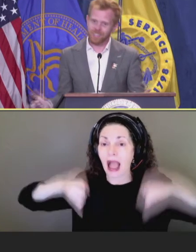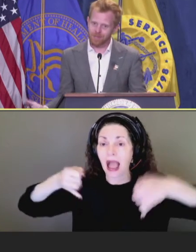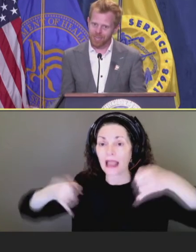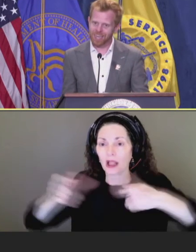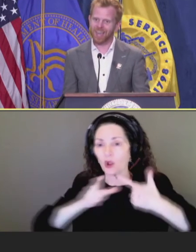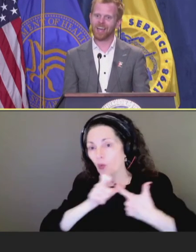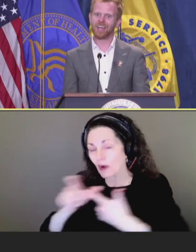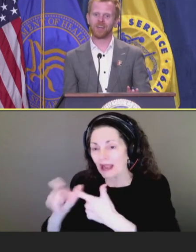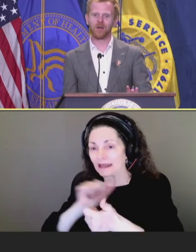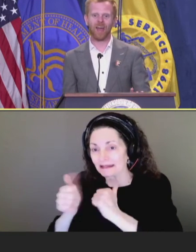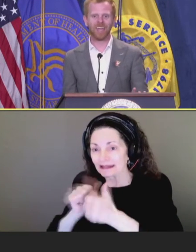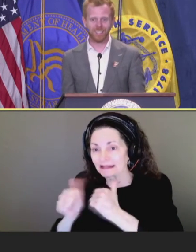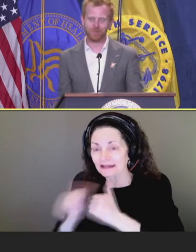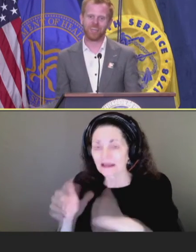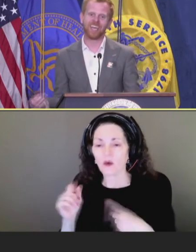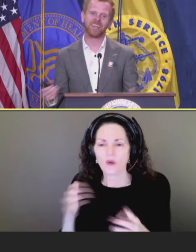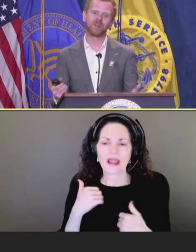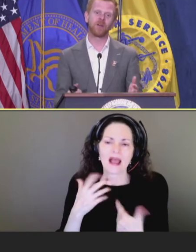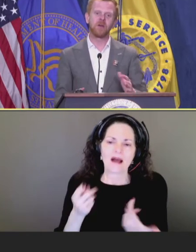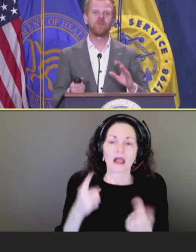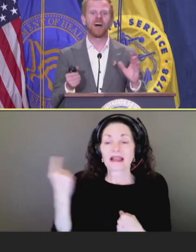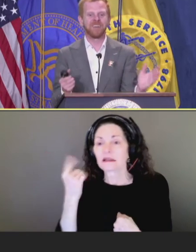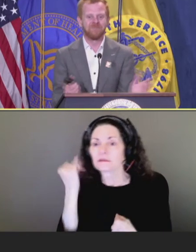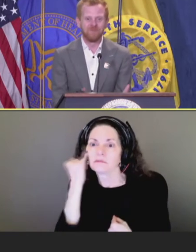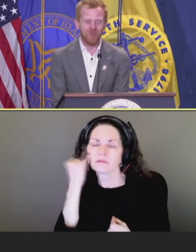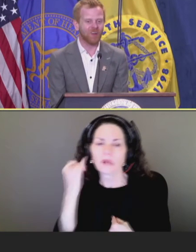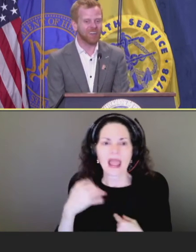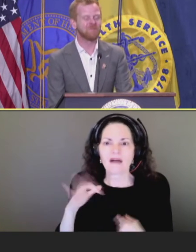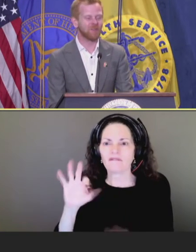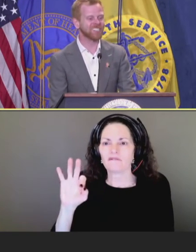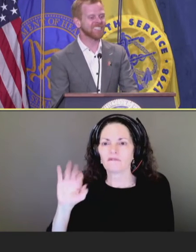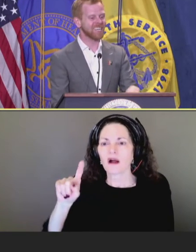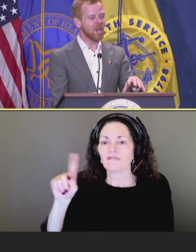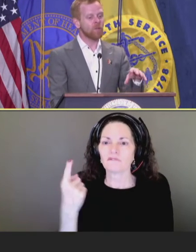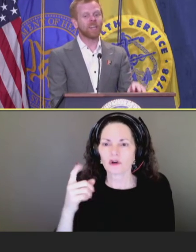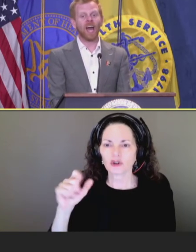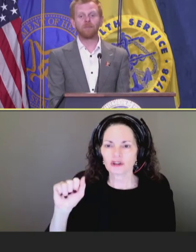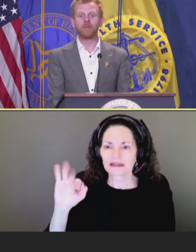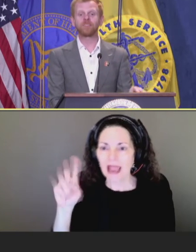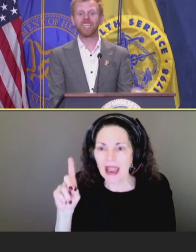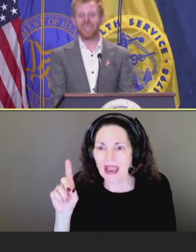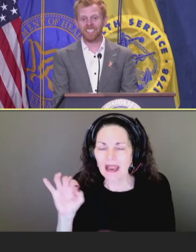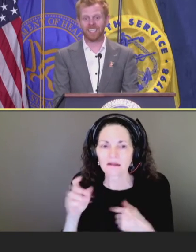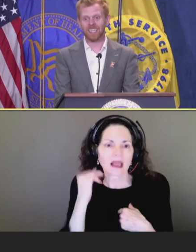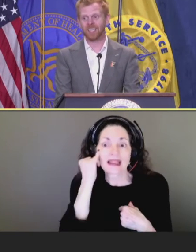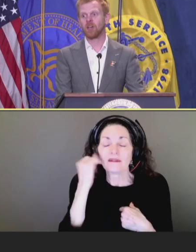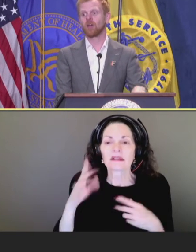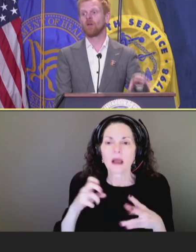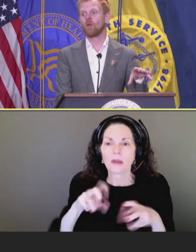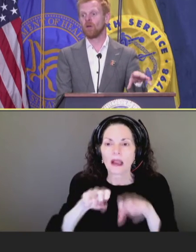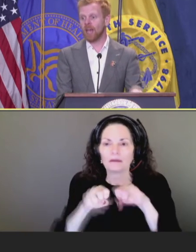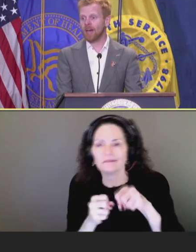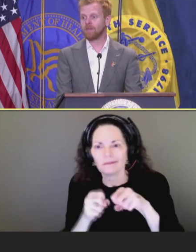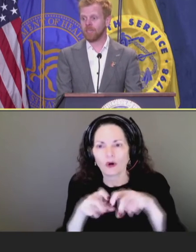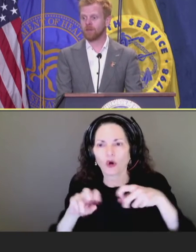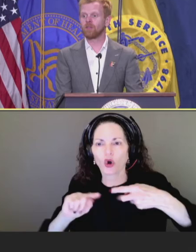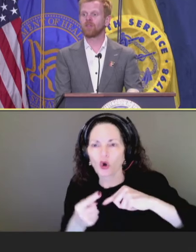somebody, you know, has a sprained ankle. More importantly, we got people tested. We got people